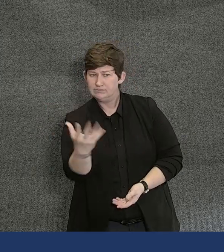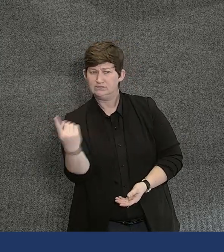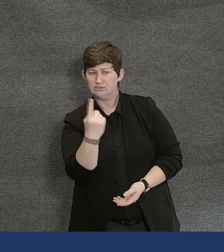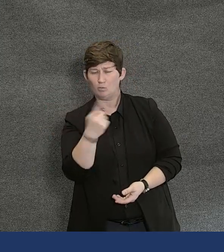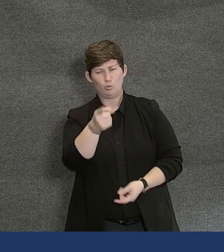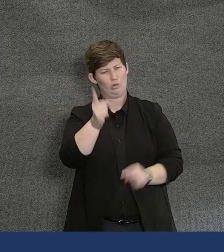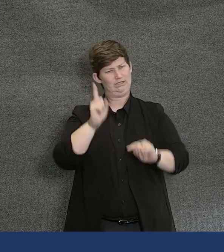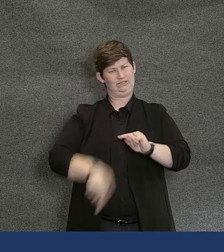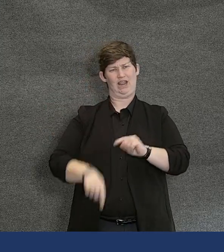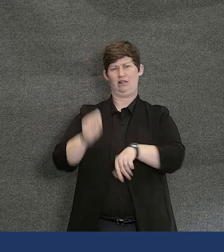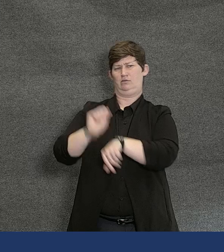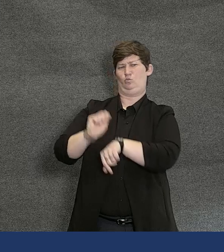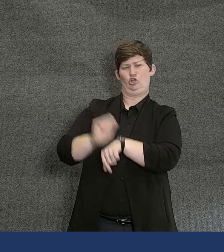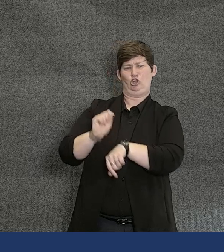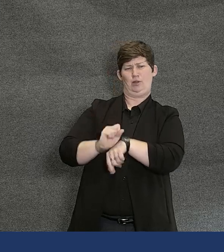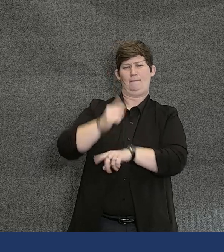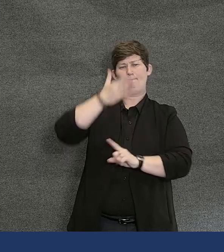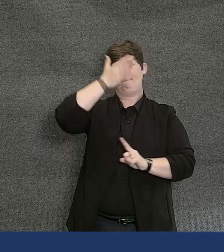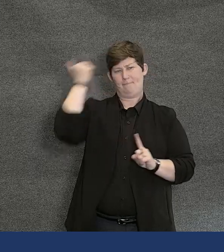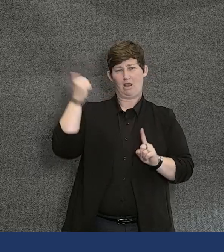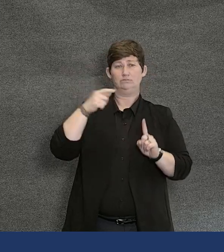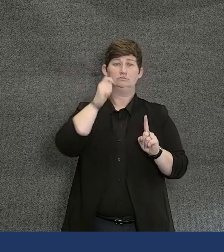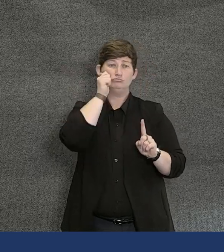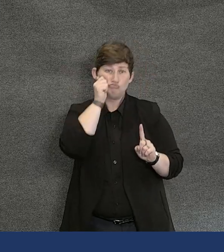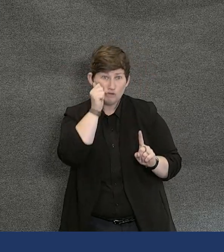because of their race, because of their disability,